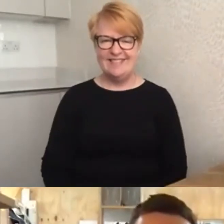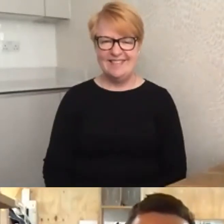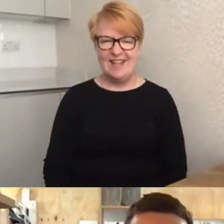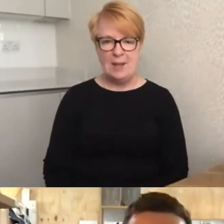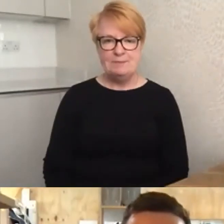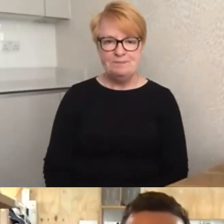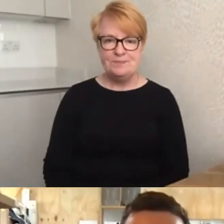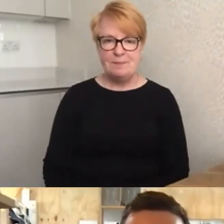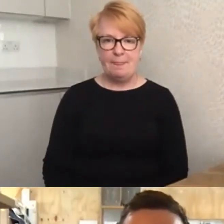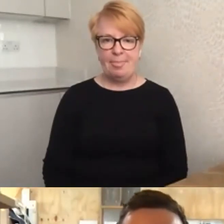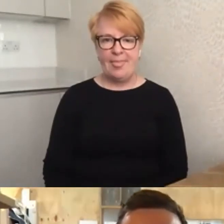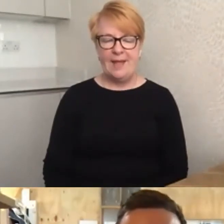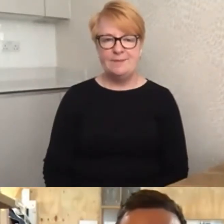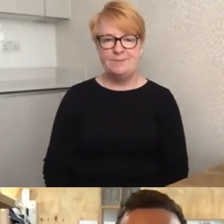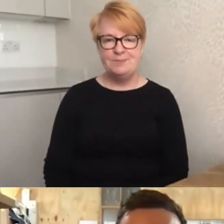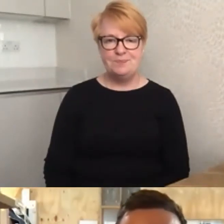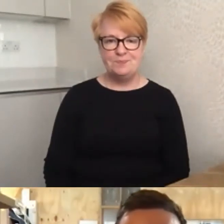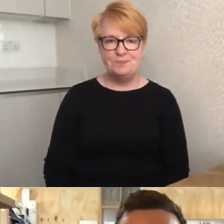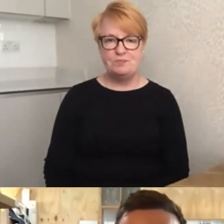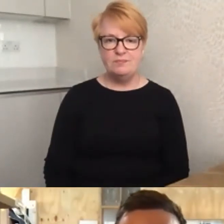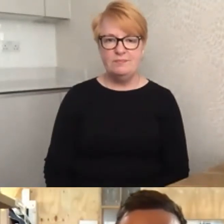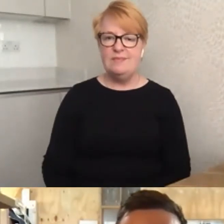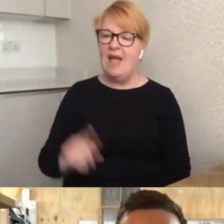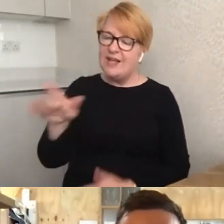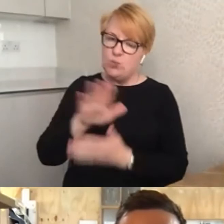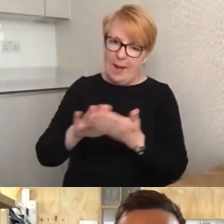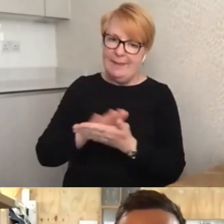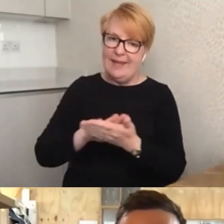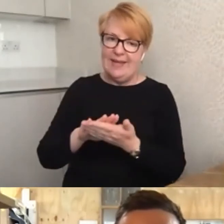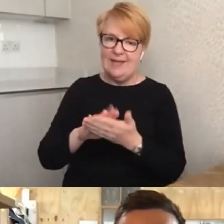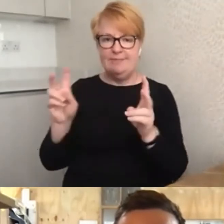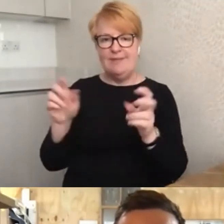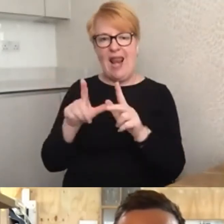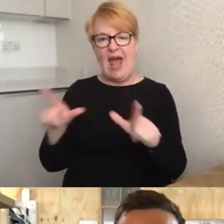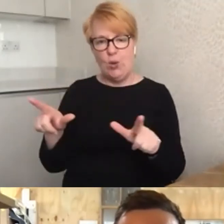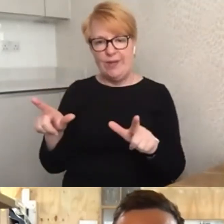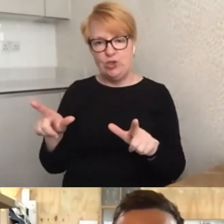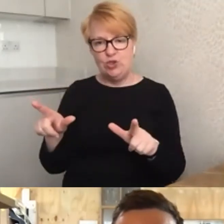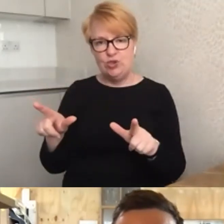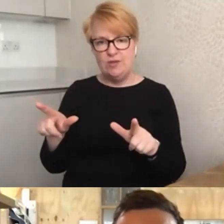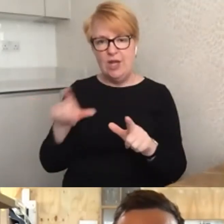It is that way. So that's what I mean by language. It's just the codes that we use to